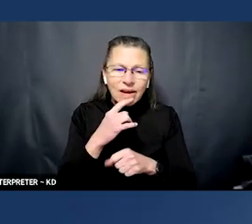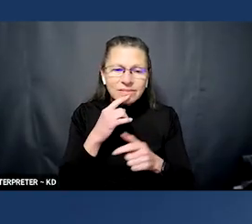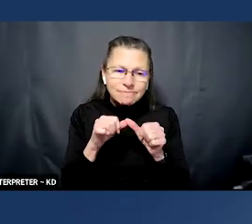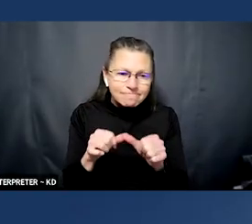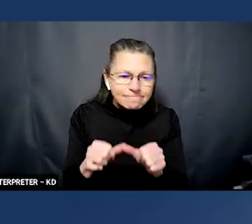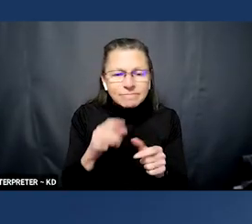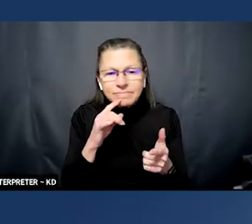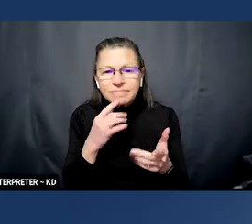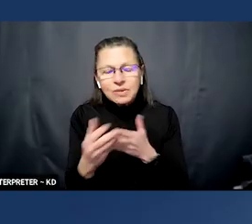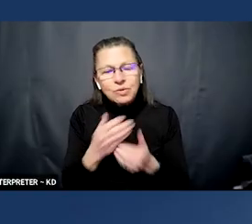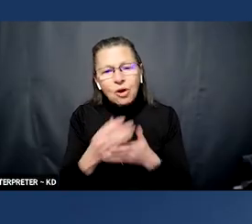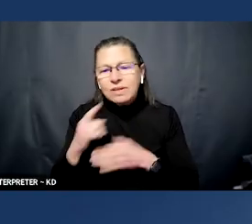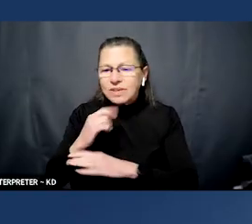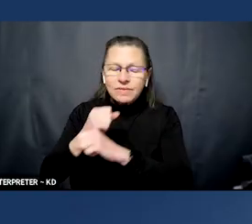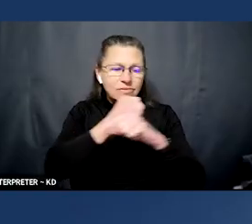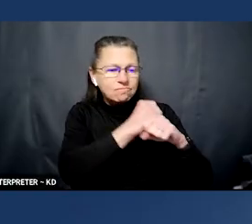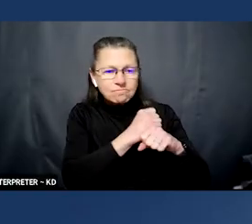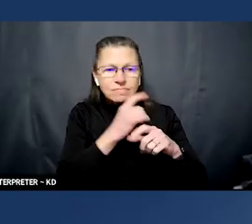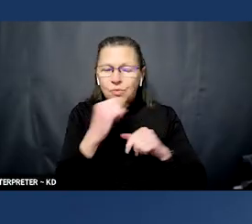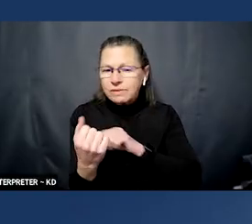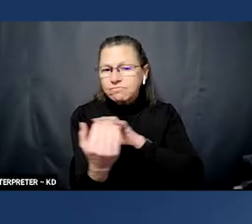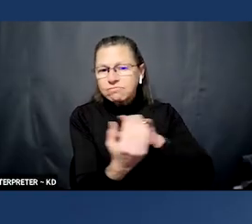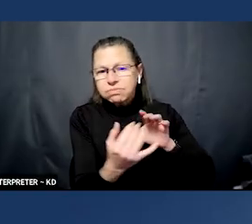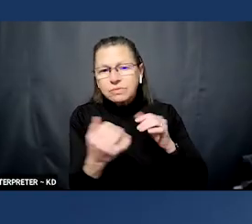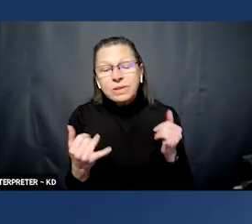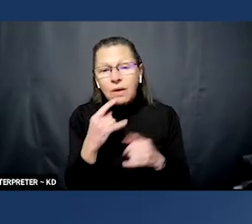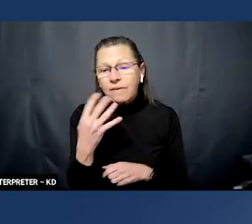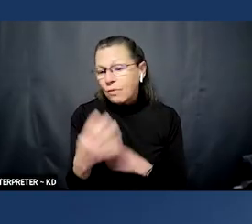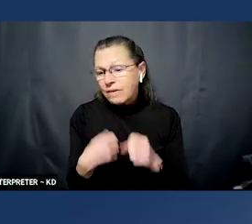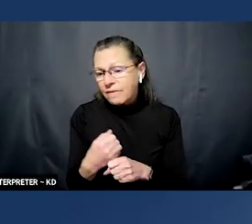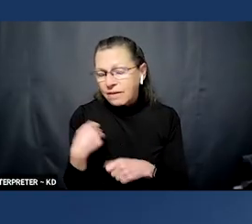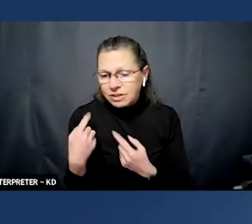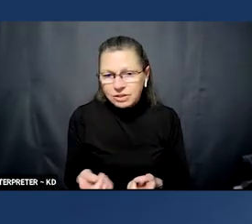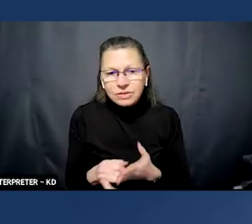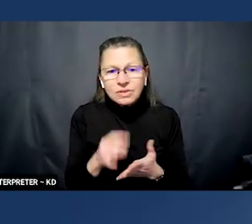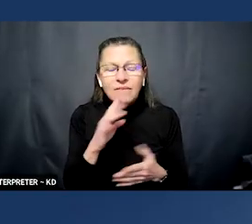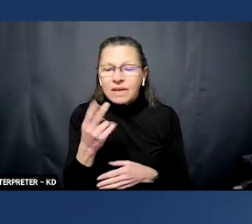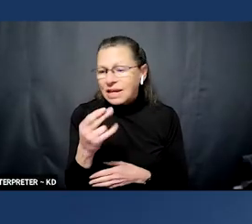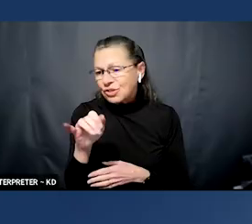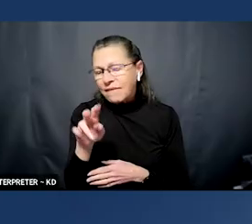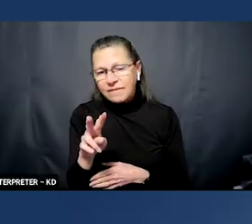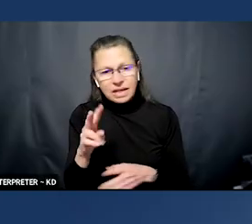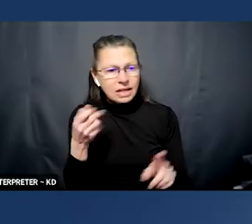obstacles we face. We now have a 45-year history of HIV impacting people in Los Angeles, around the